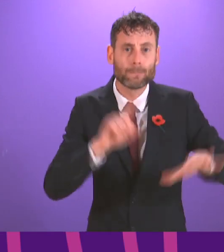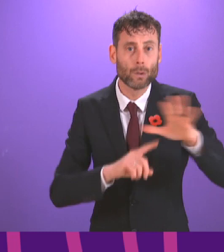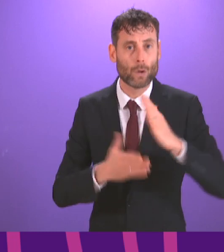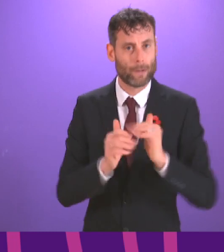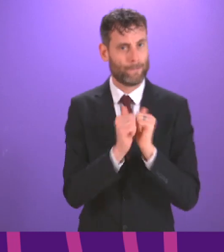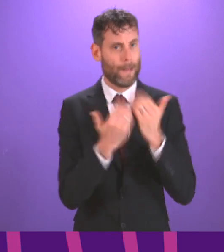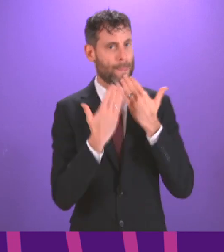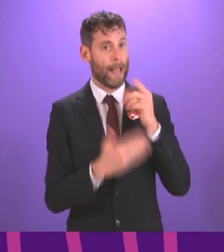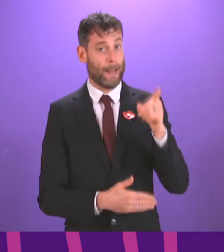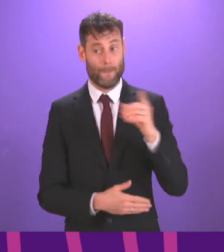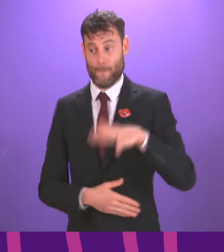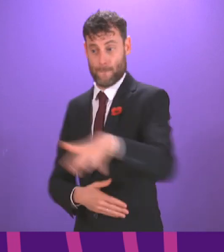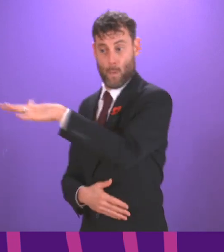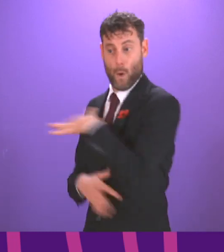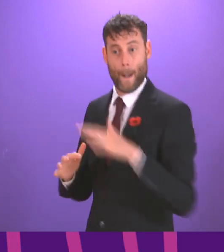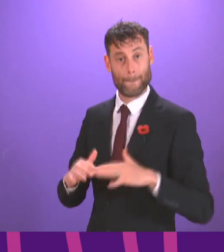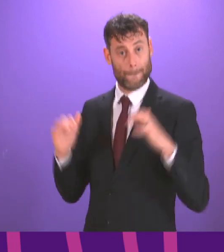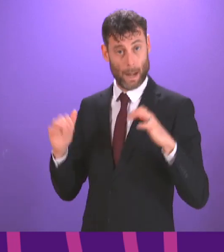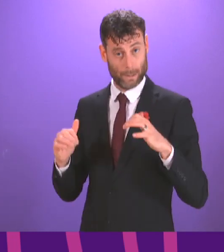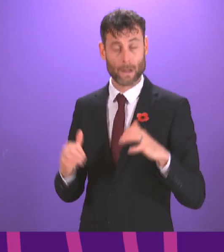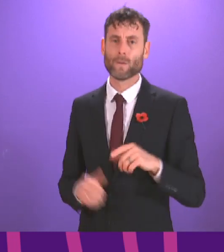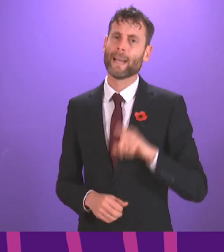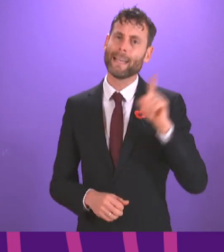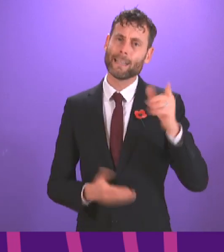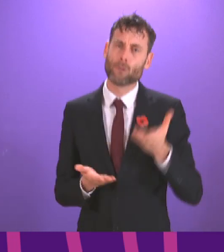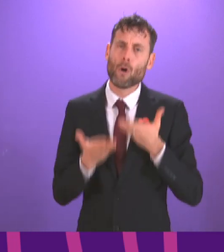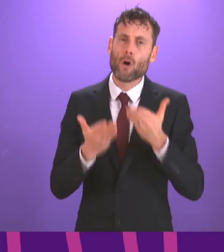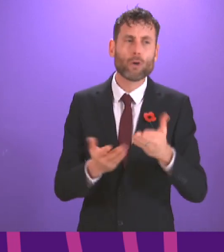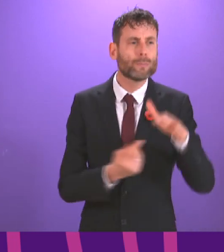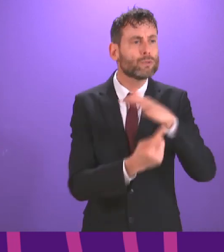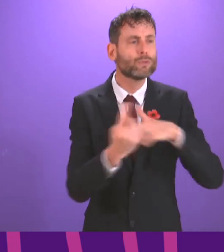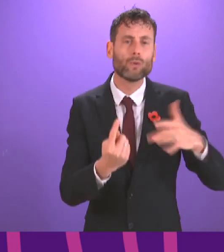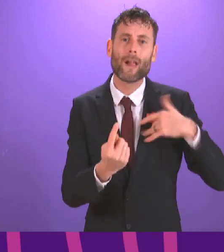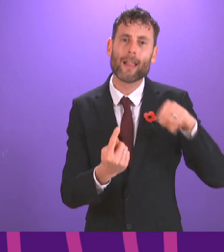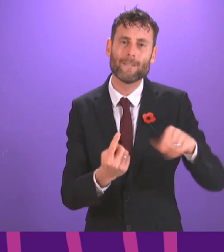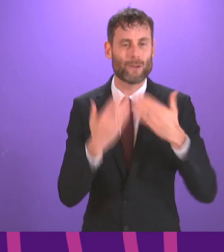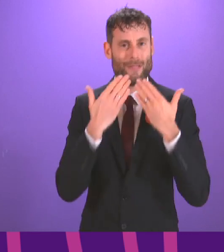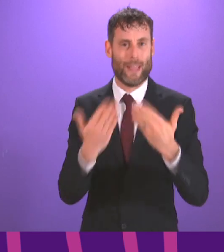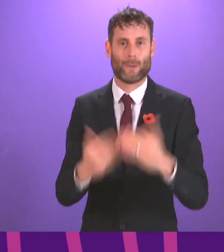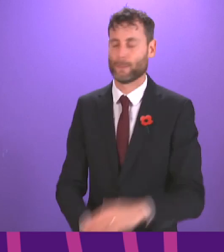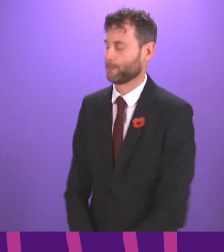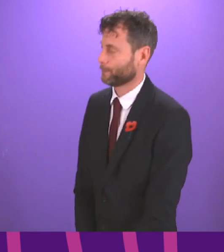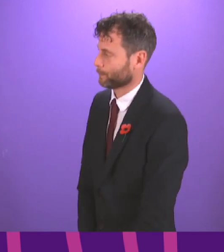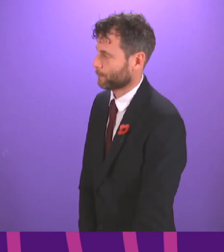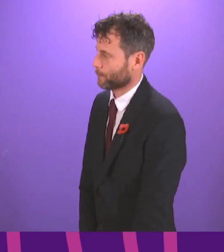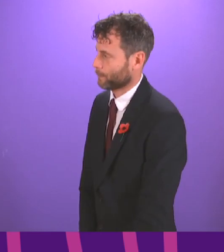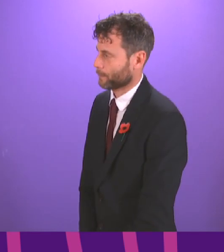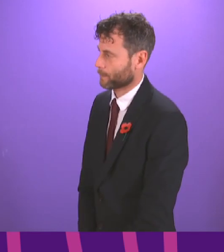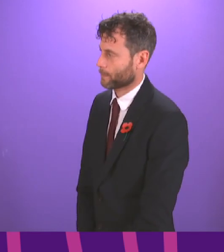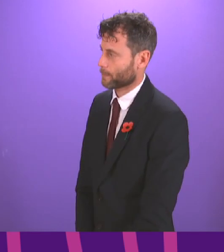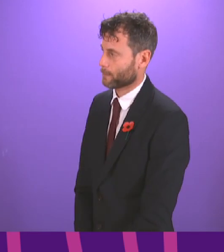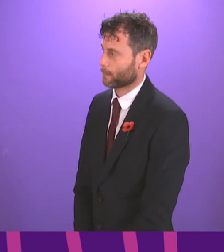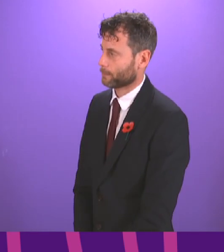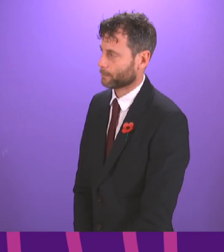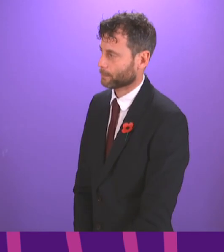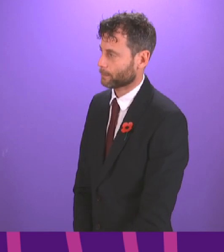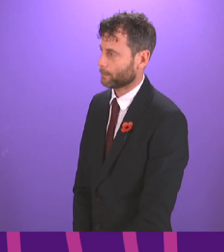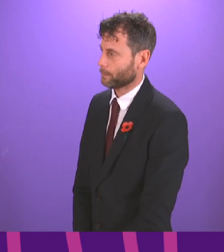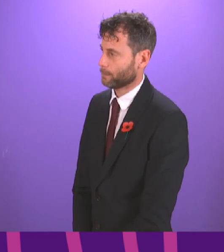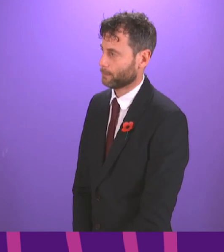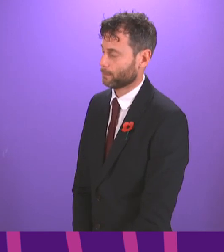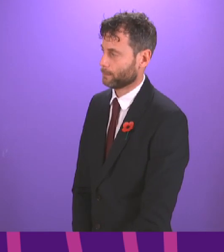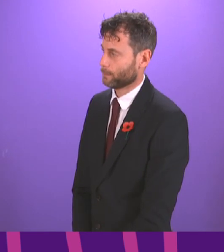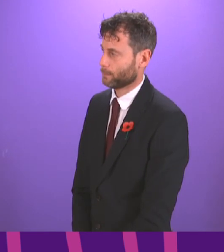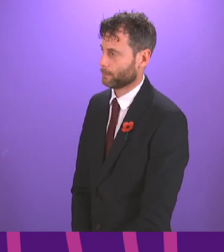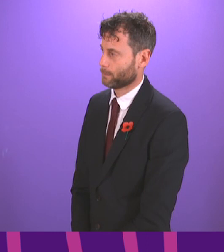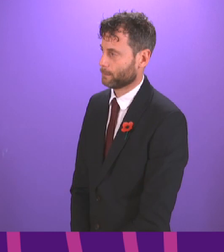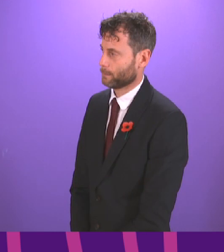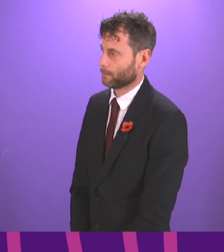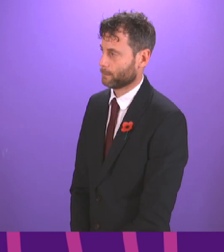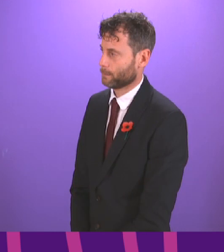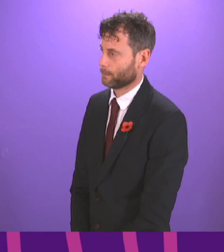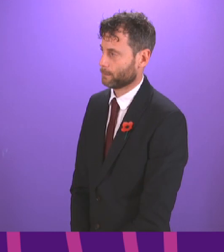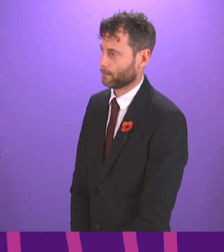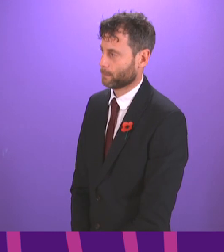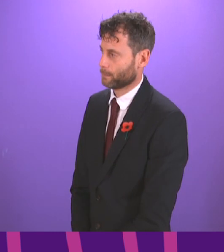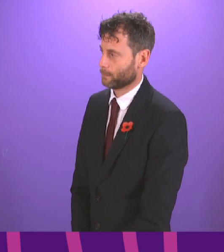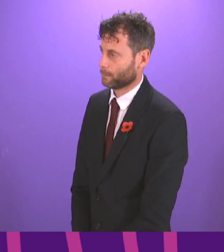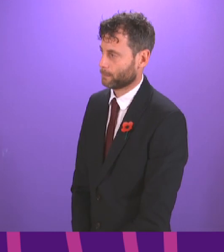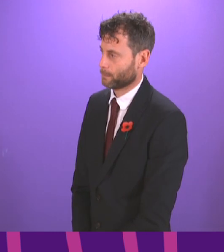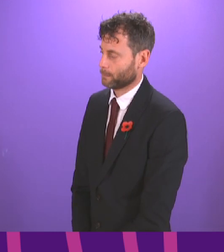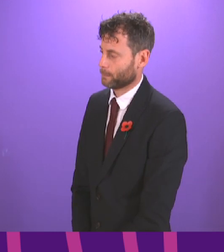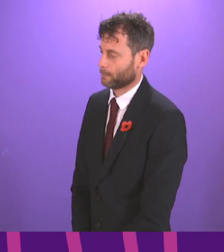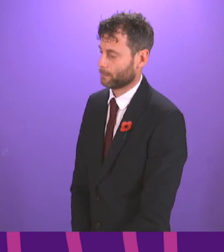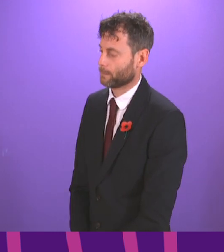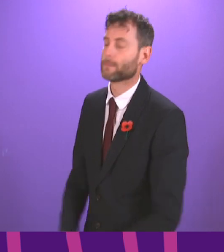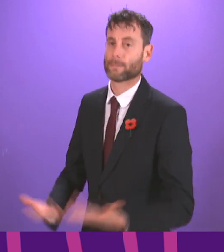Parliament and of the Scottish people for the work that he has done and for his contribution